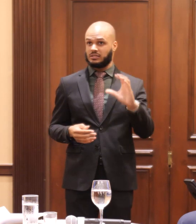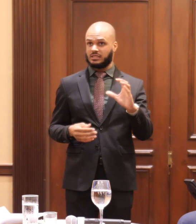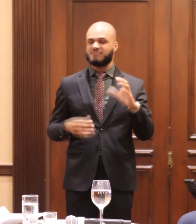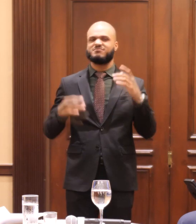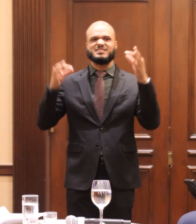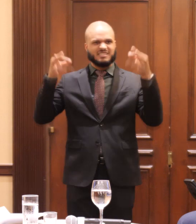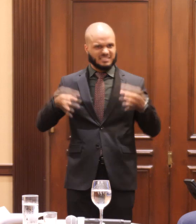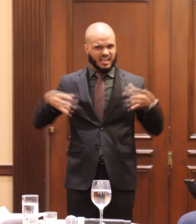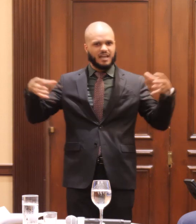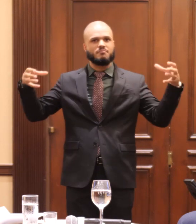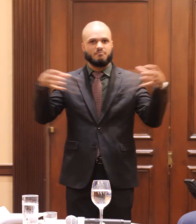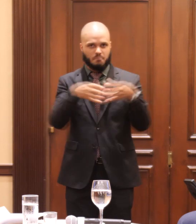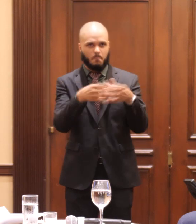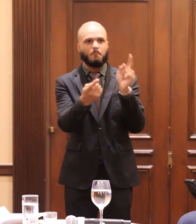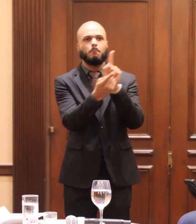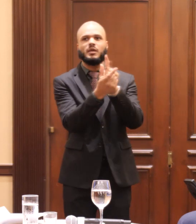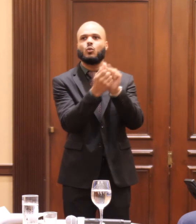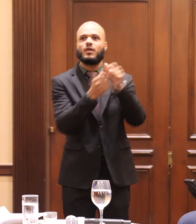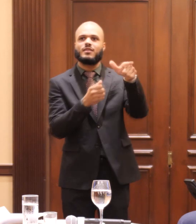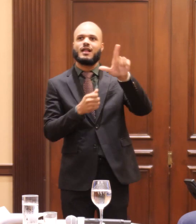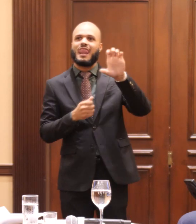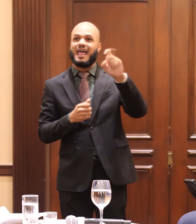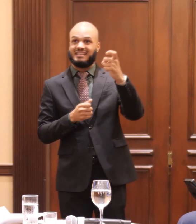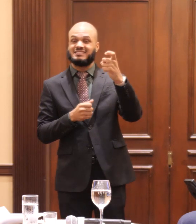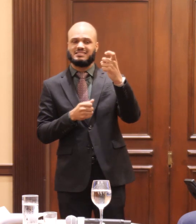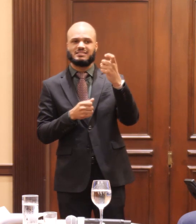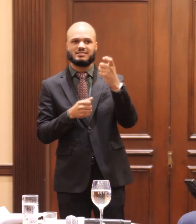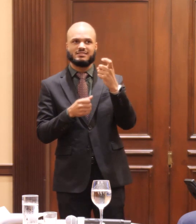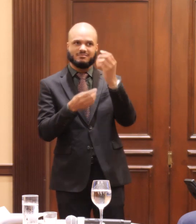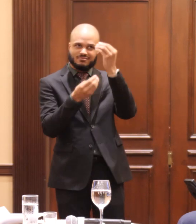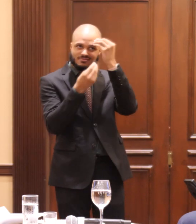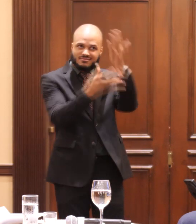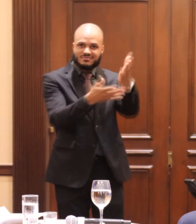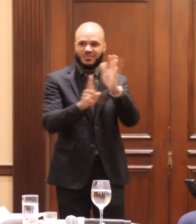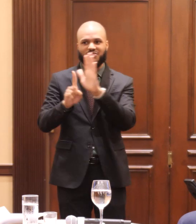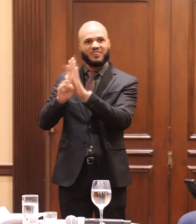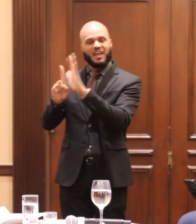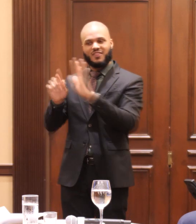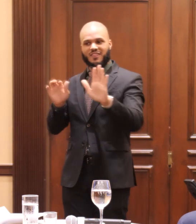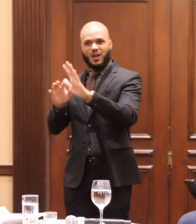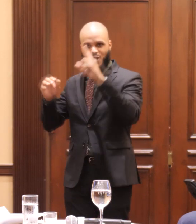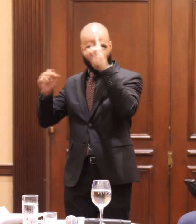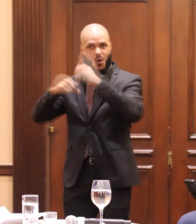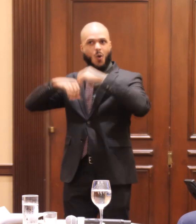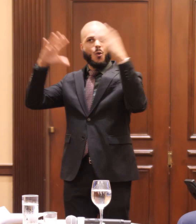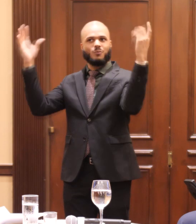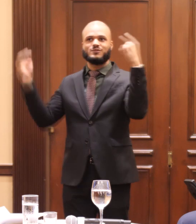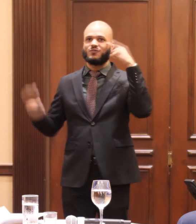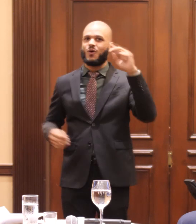with Lex and kind of tell him what their hopes were for the National Council on Disability and